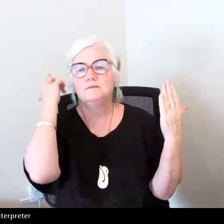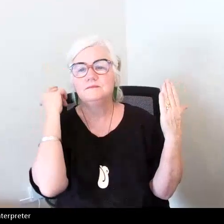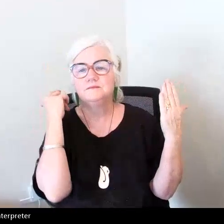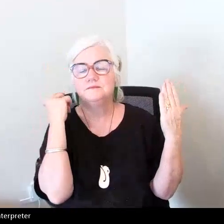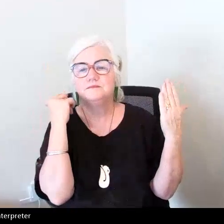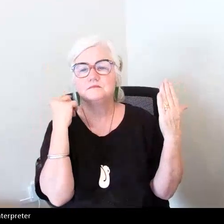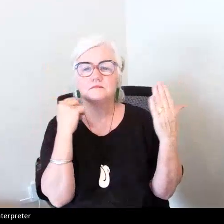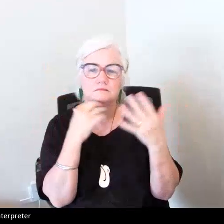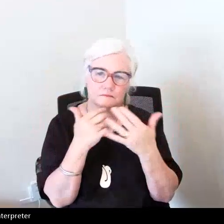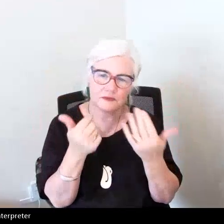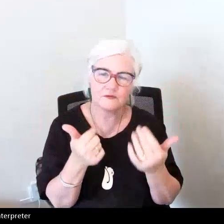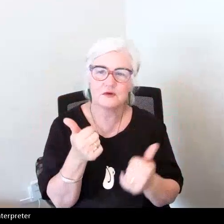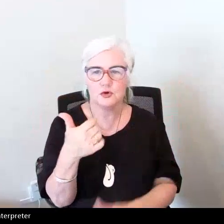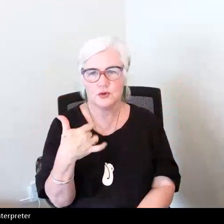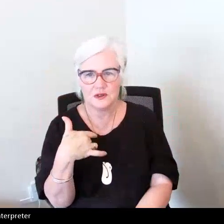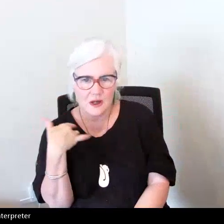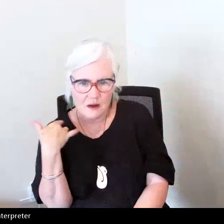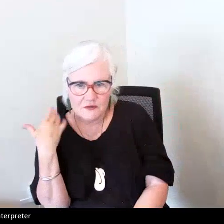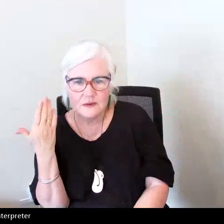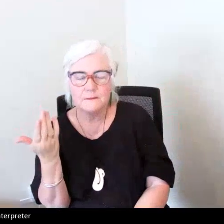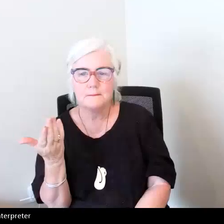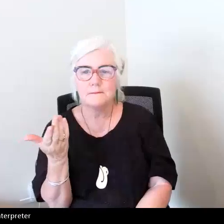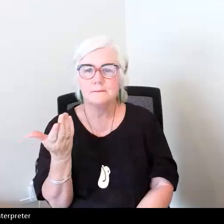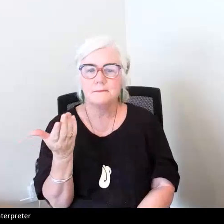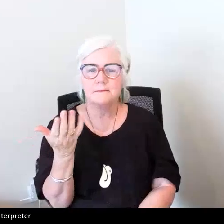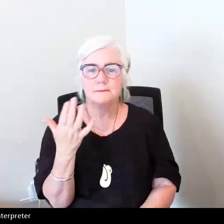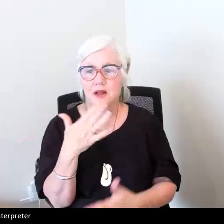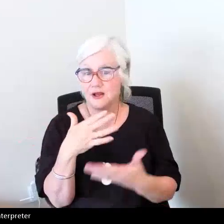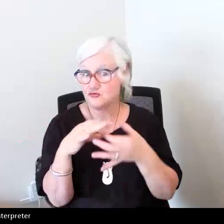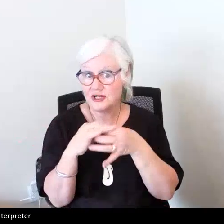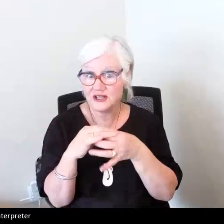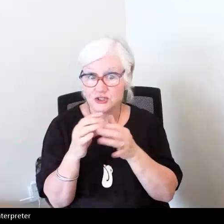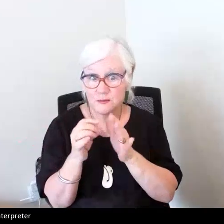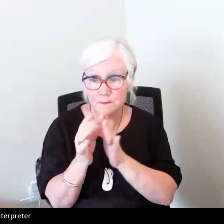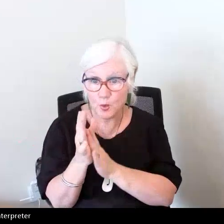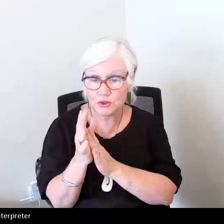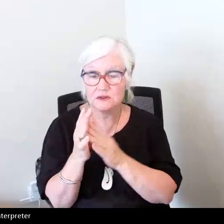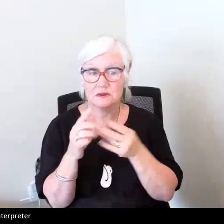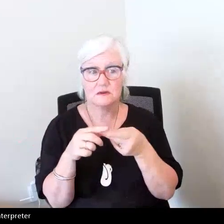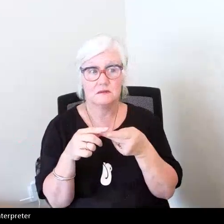life. Any relationships that are important to you. Safety – do you feel safe where you're